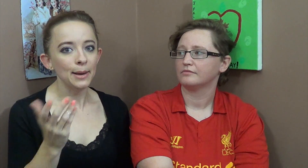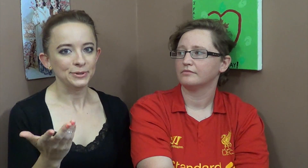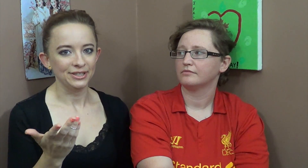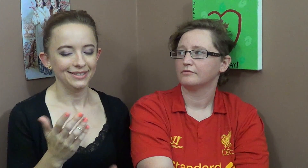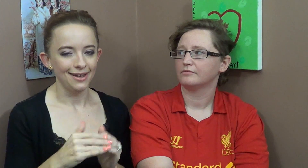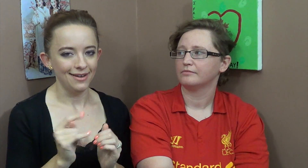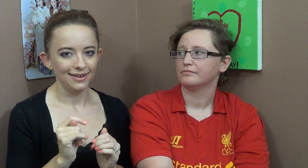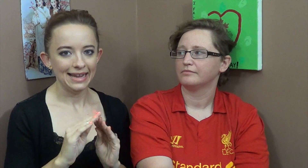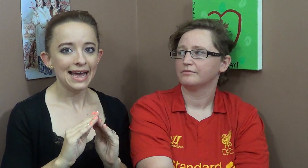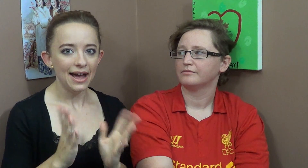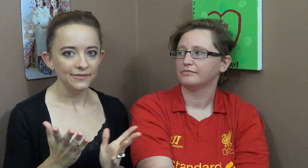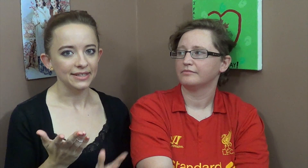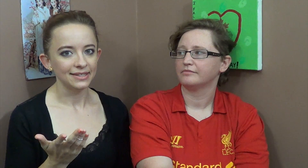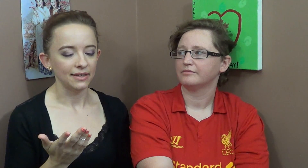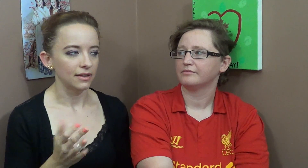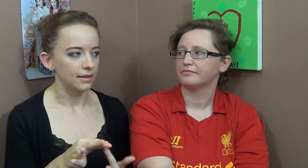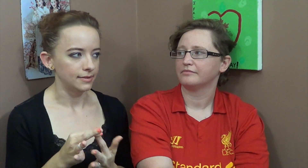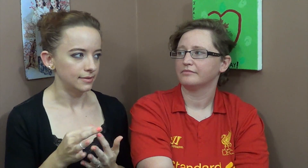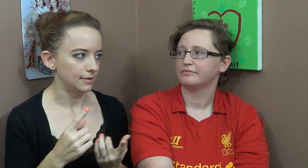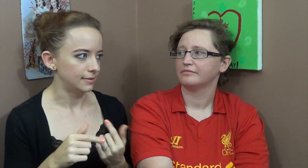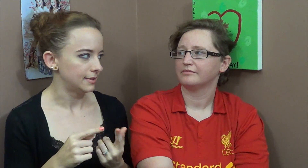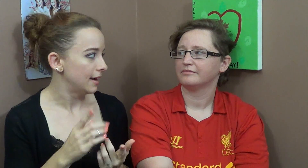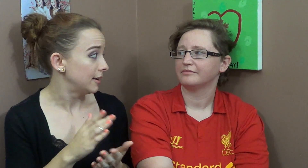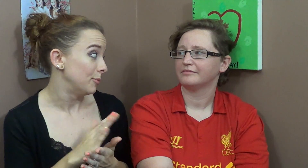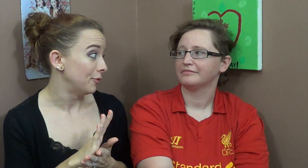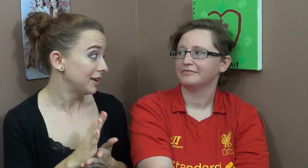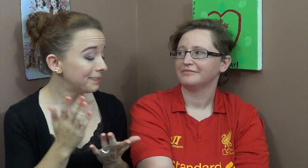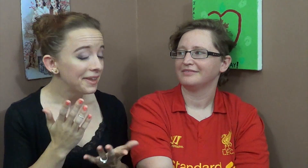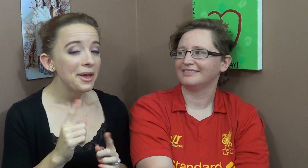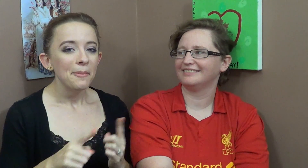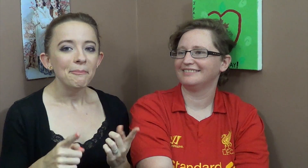captions on it obviously unless it's a signing movie.